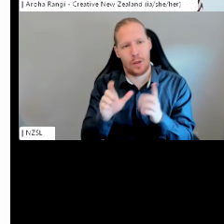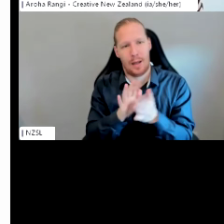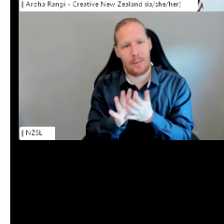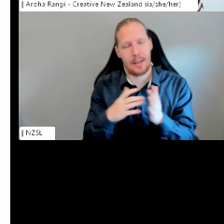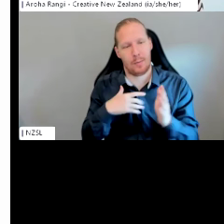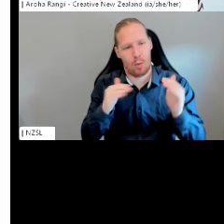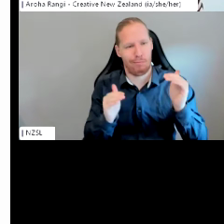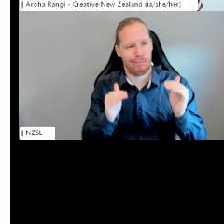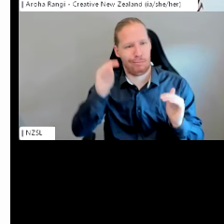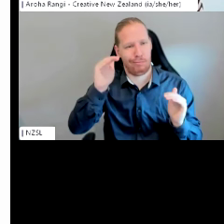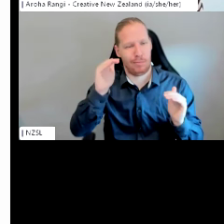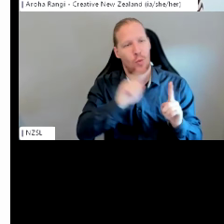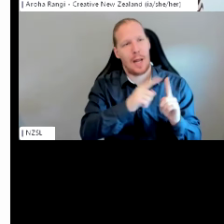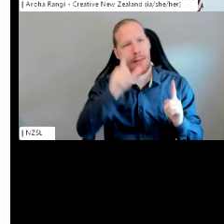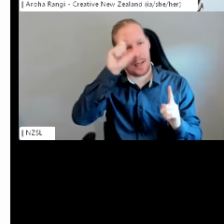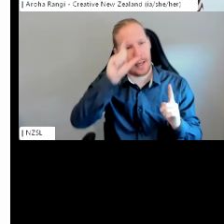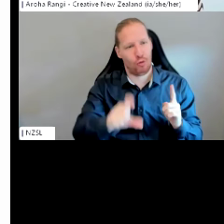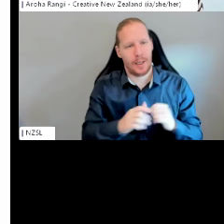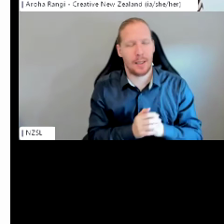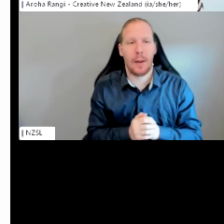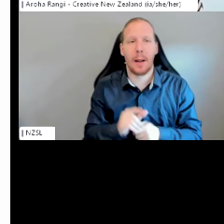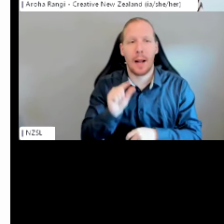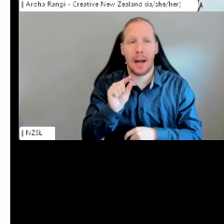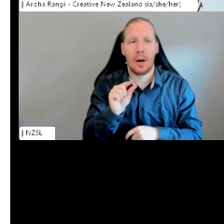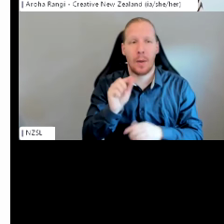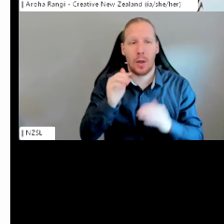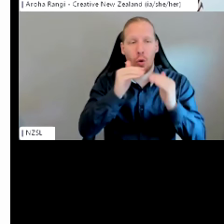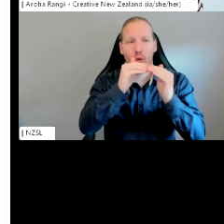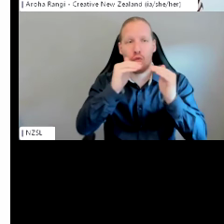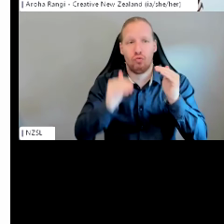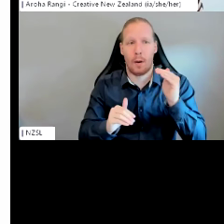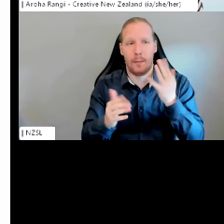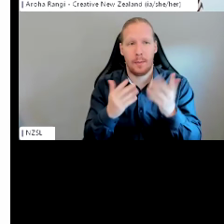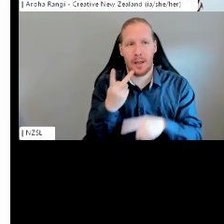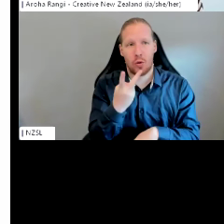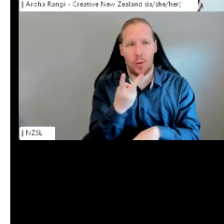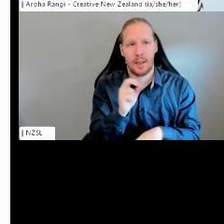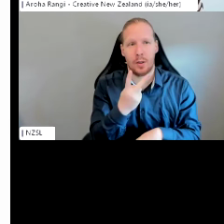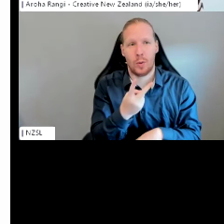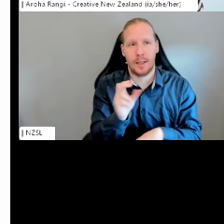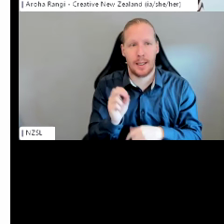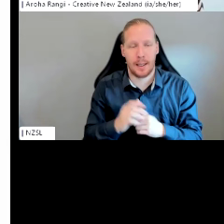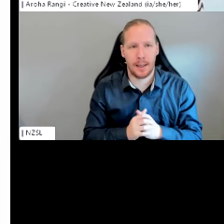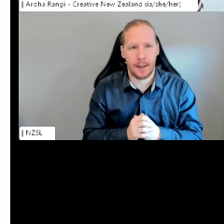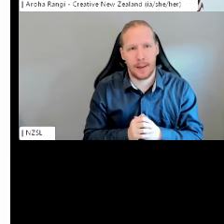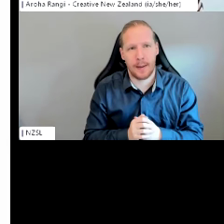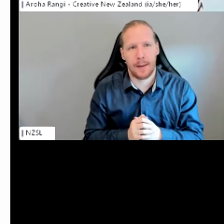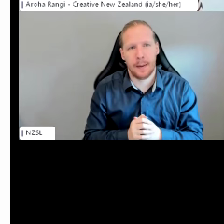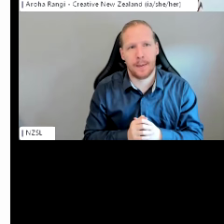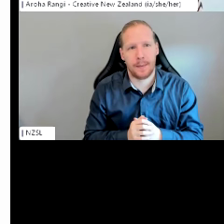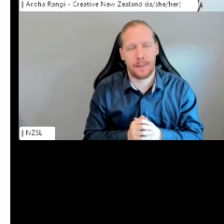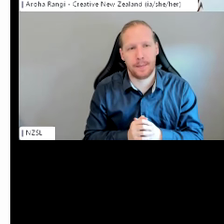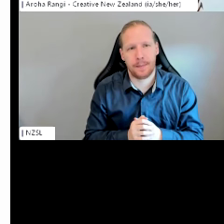drop from 2020 when it was 96%. We may be splitting hairs here. the audience here uh